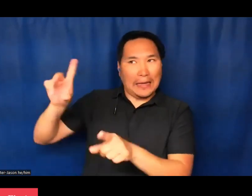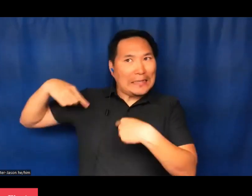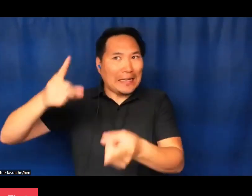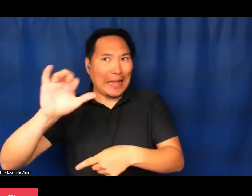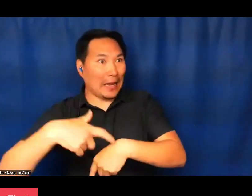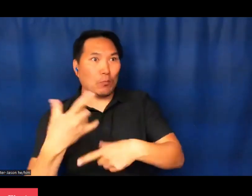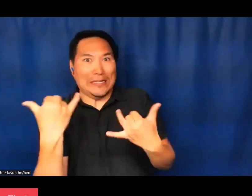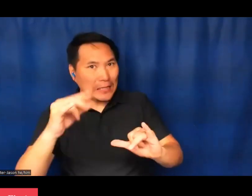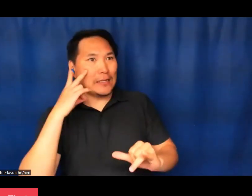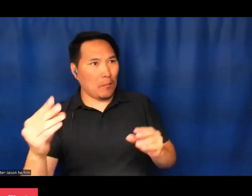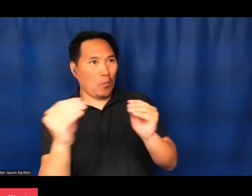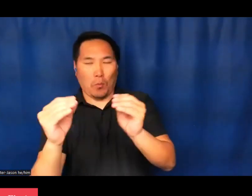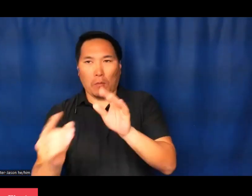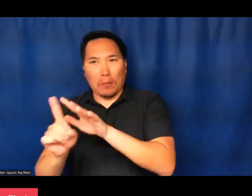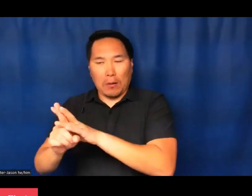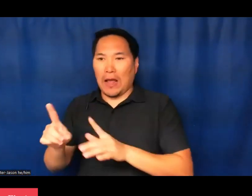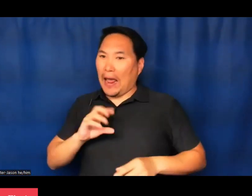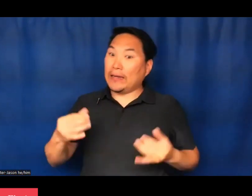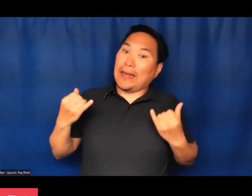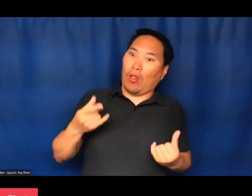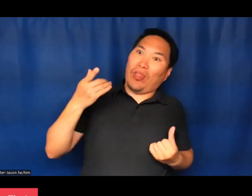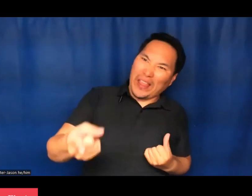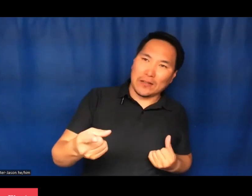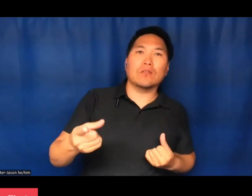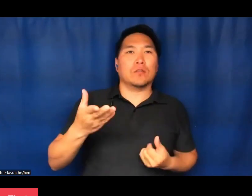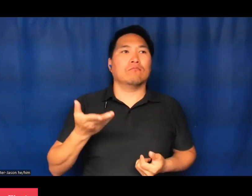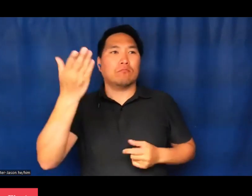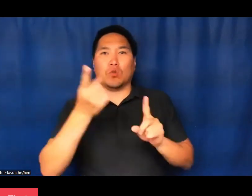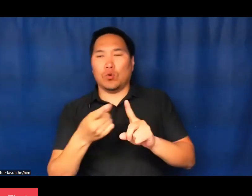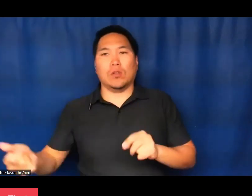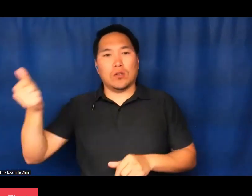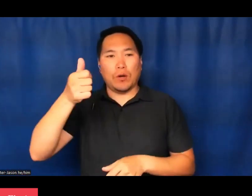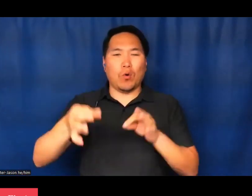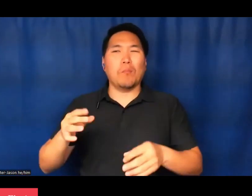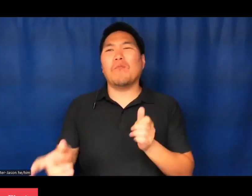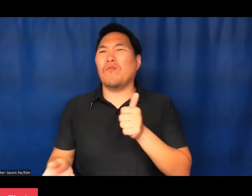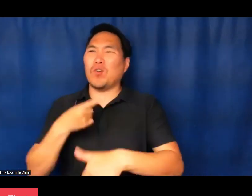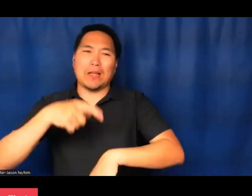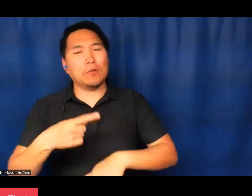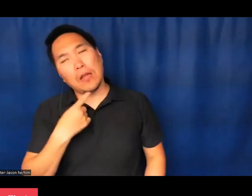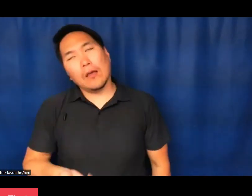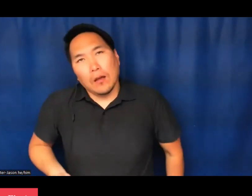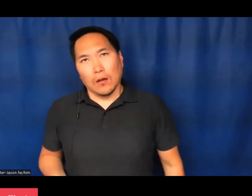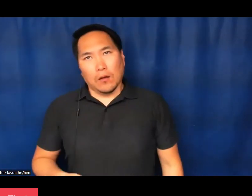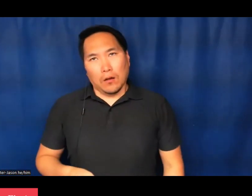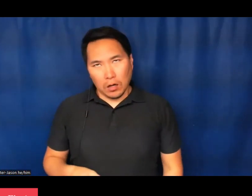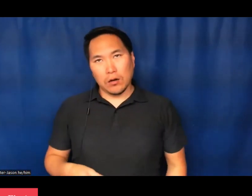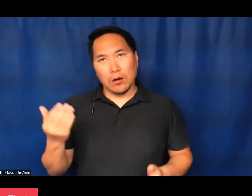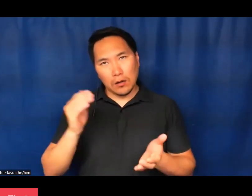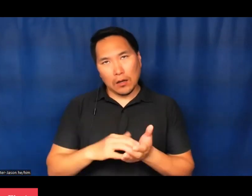But this one is coming up to the Supreme Court. And at first blush, we think this is another case dealing with religious liberties on the